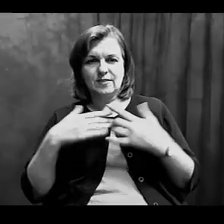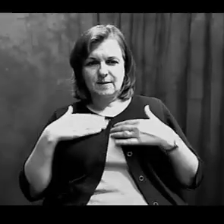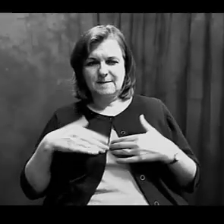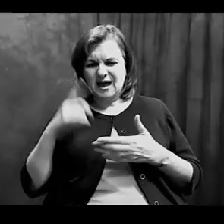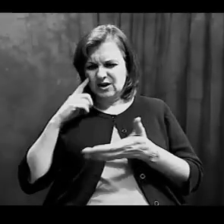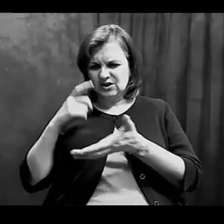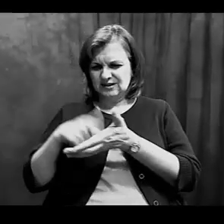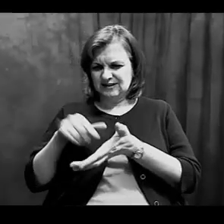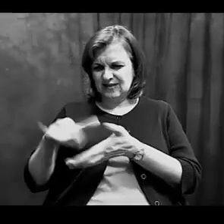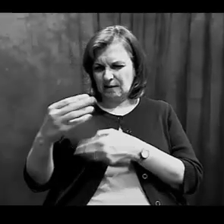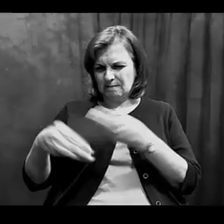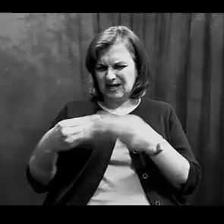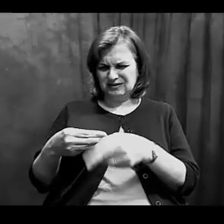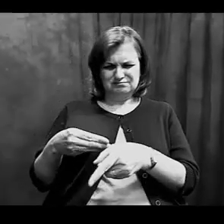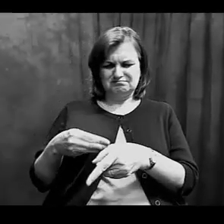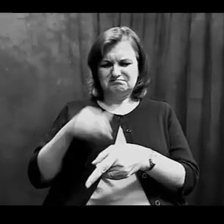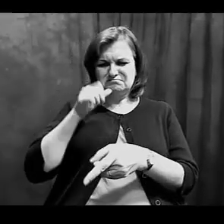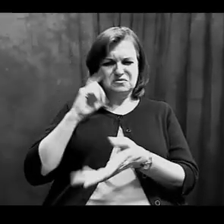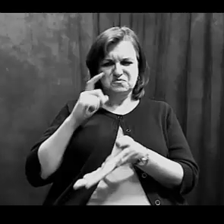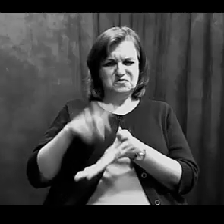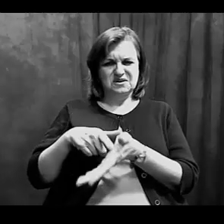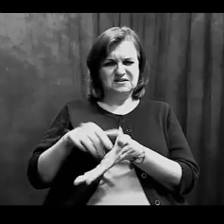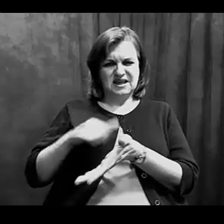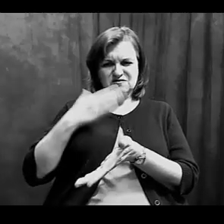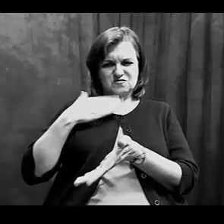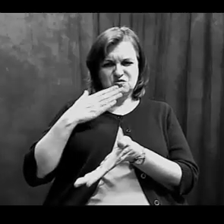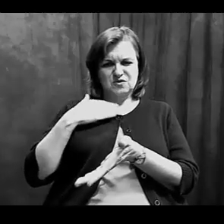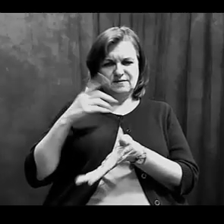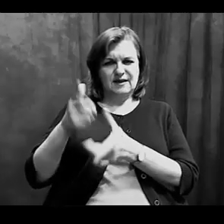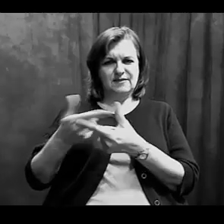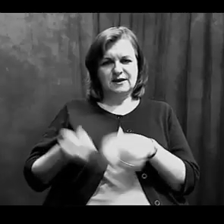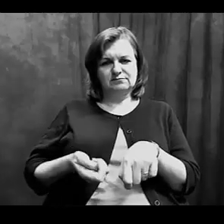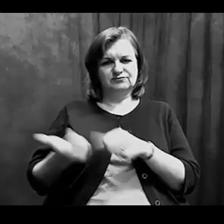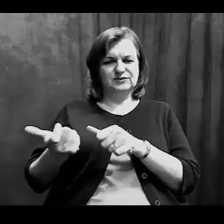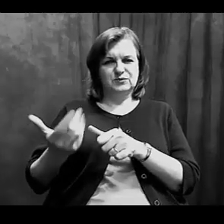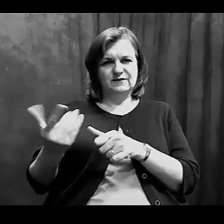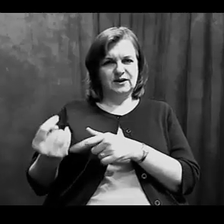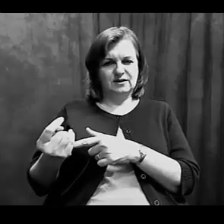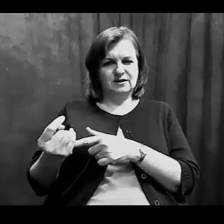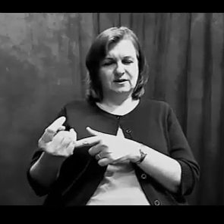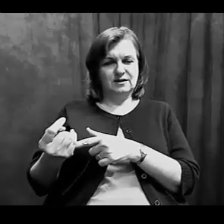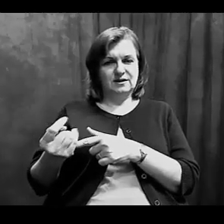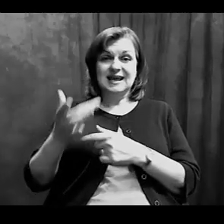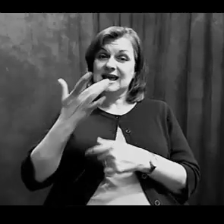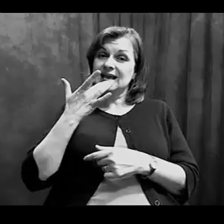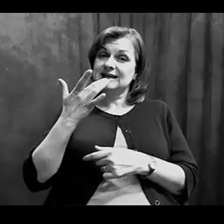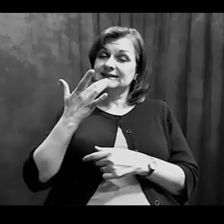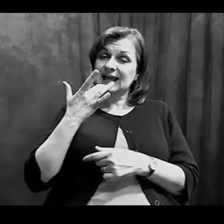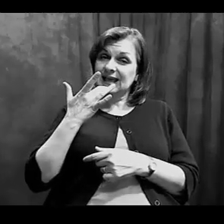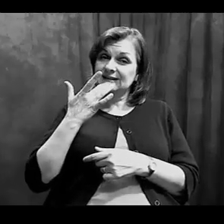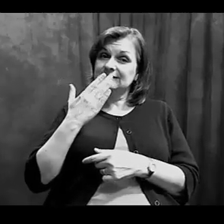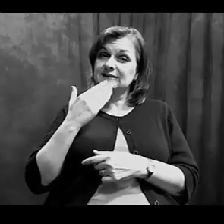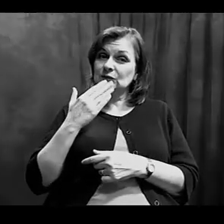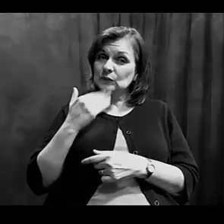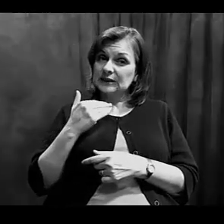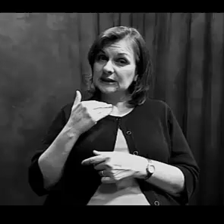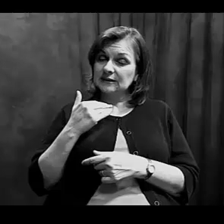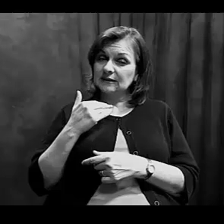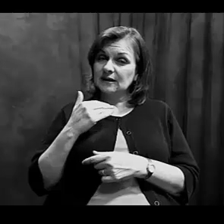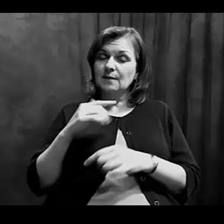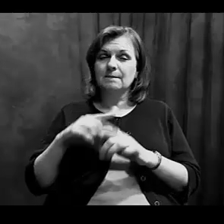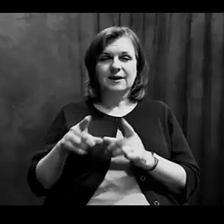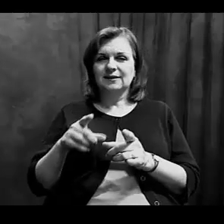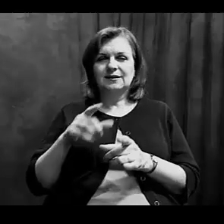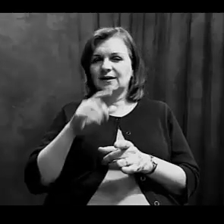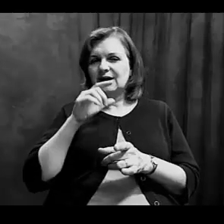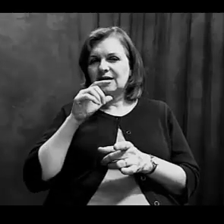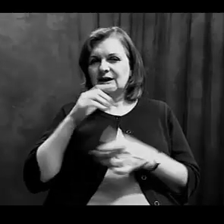so when your body sees it -- it doesn't recognize the sugar it's passed out of your body but you still taste it as sweet in the taste